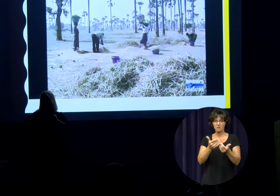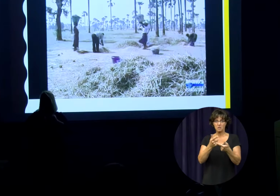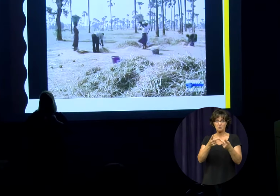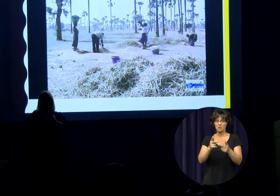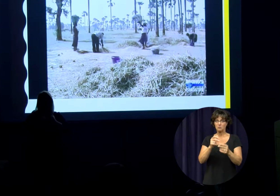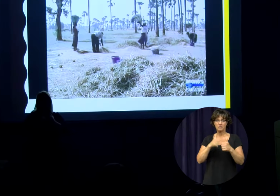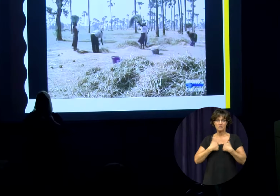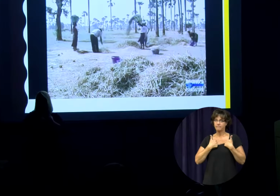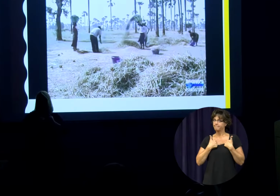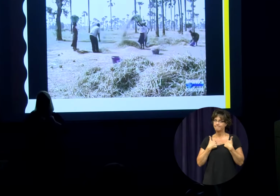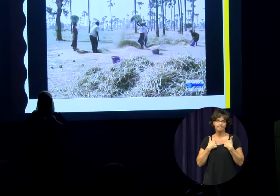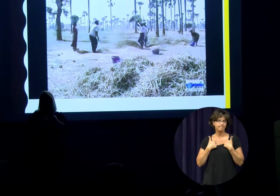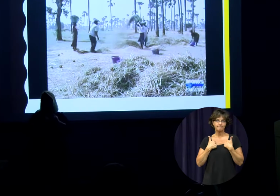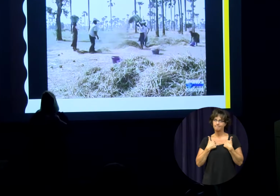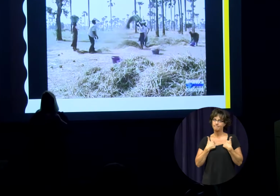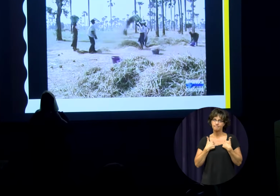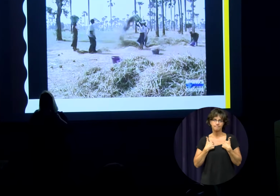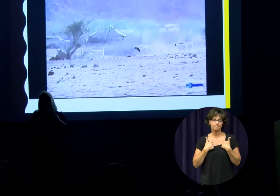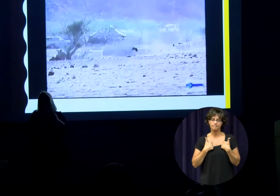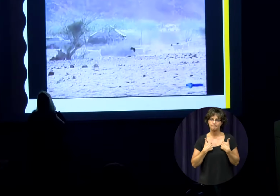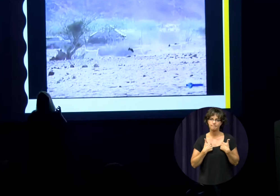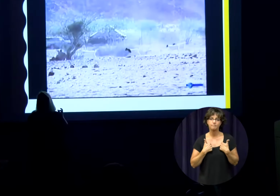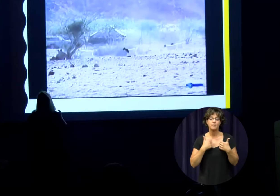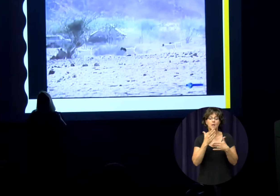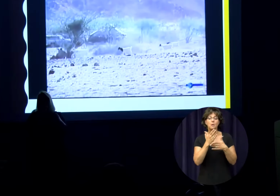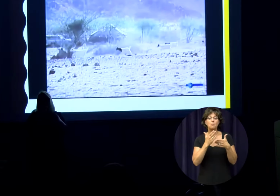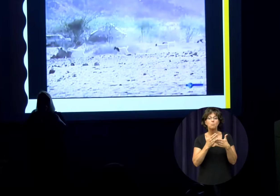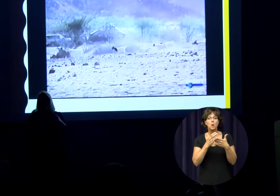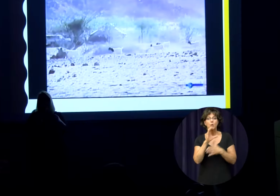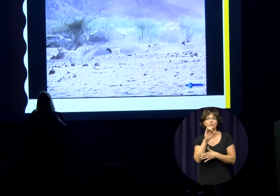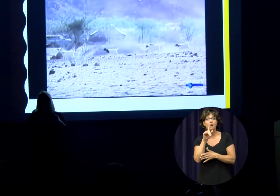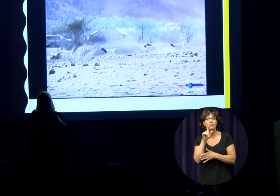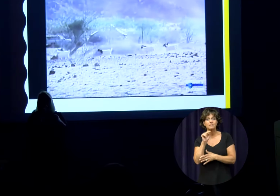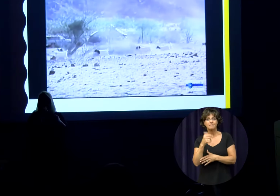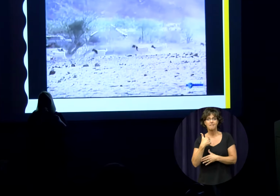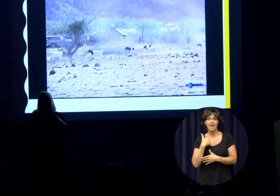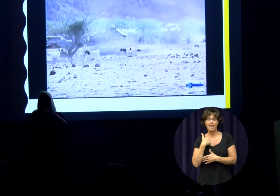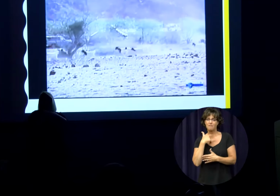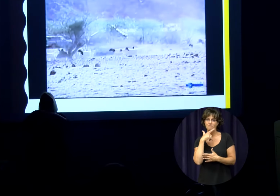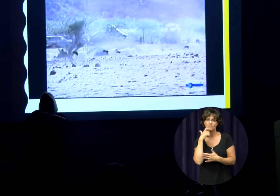wildlife populations on Earth. The Sahara which is the world's largest desert, separates the fertile areas of North Africa